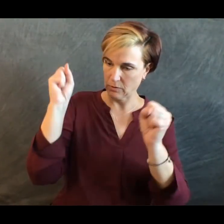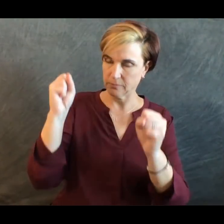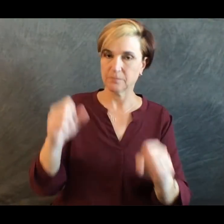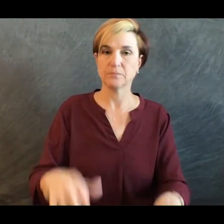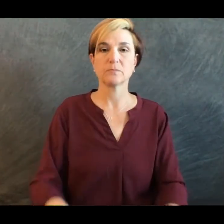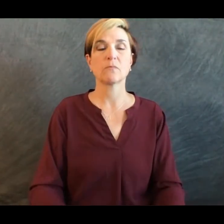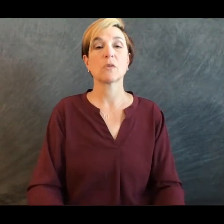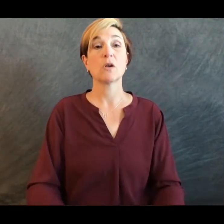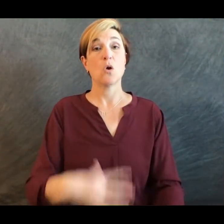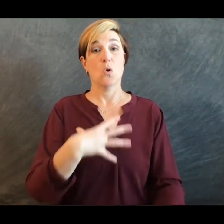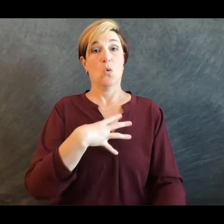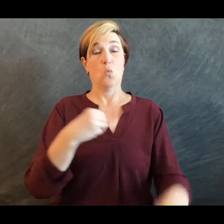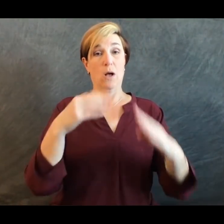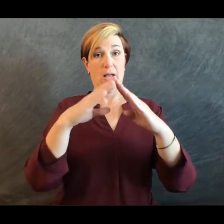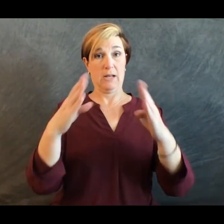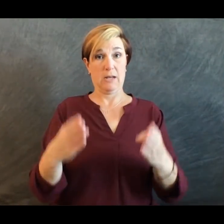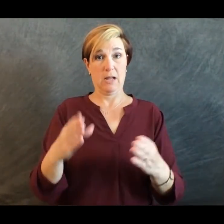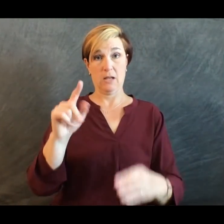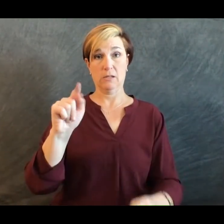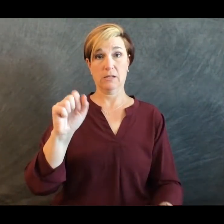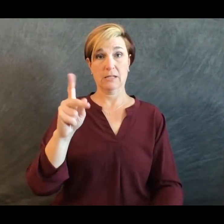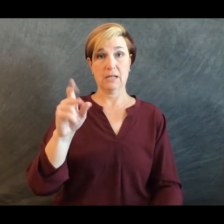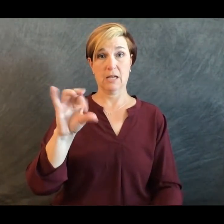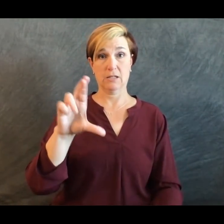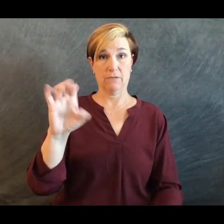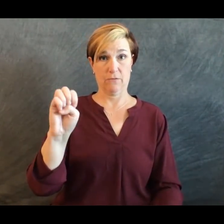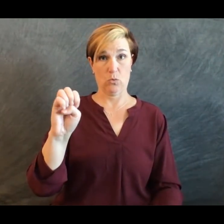been very focused on increasing the supply of personal protective equipment